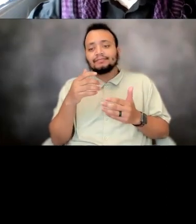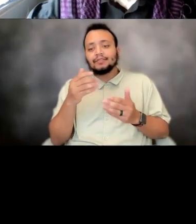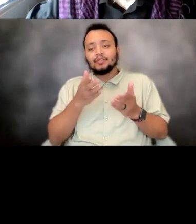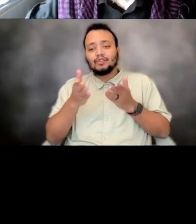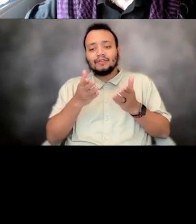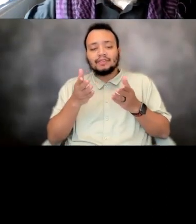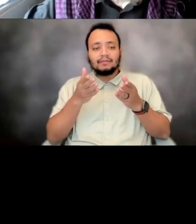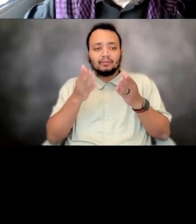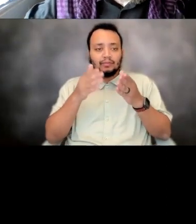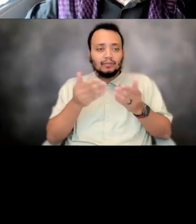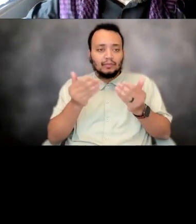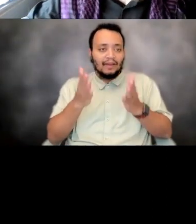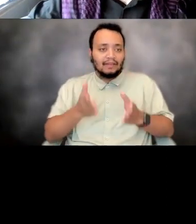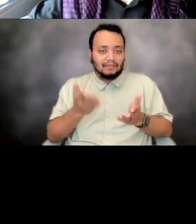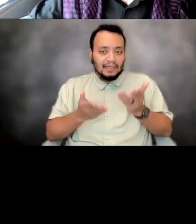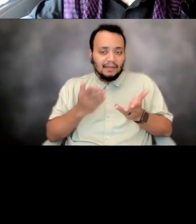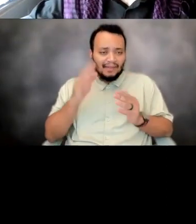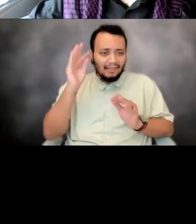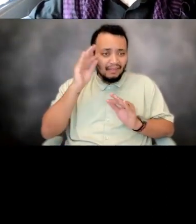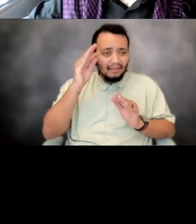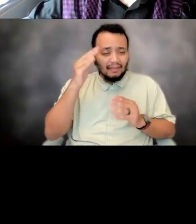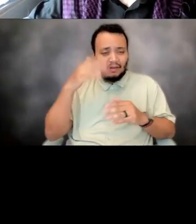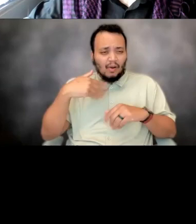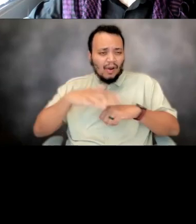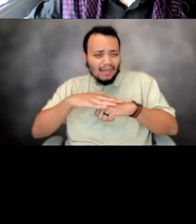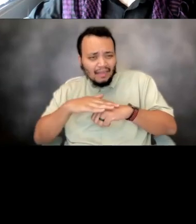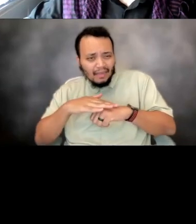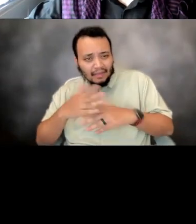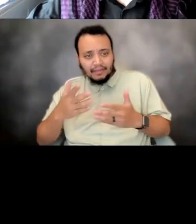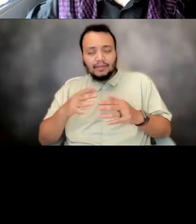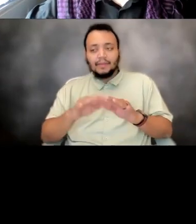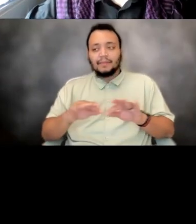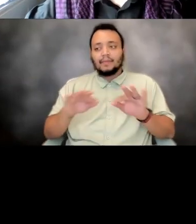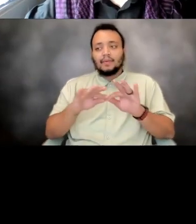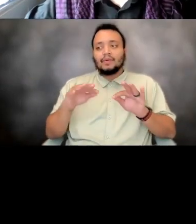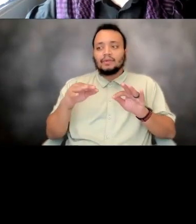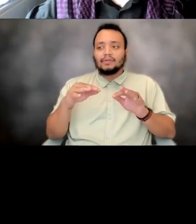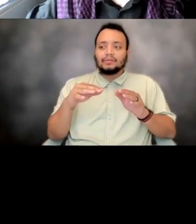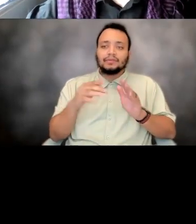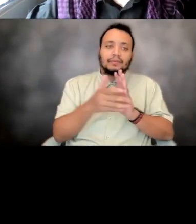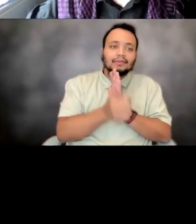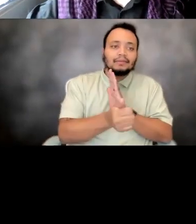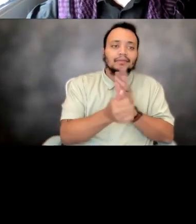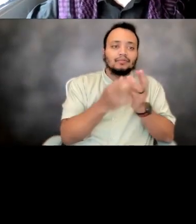training needs as well as places where we can help providers do a little bit better.